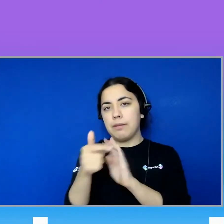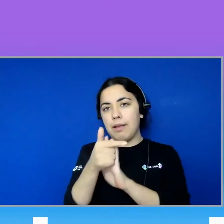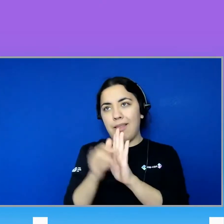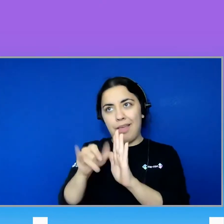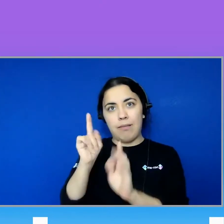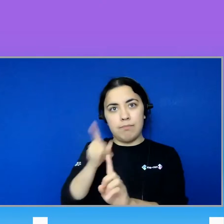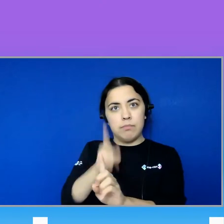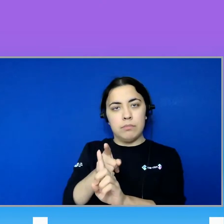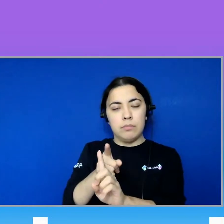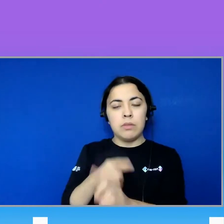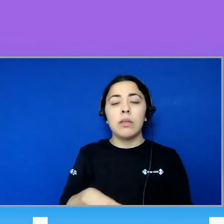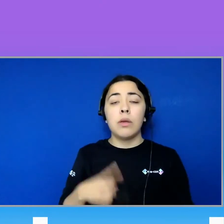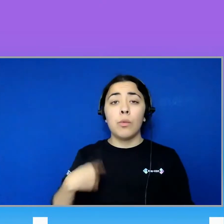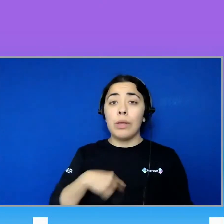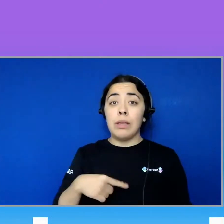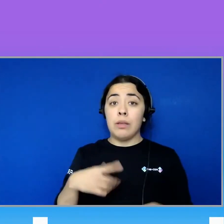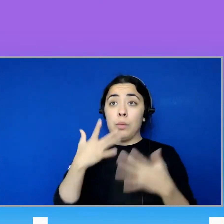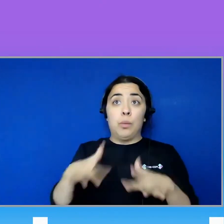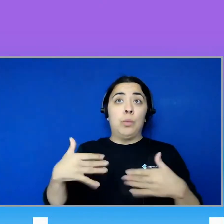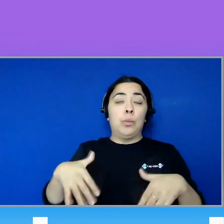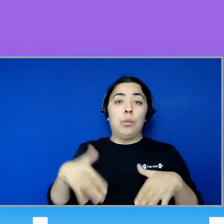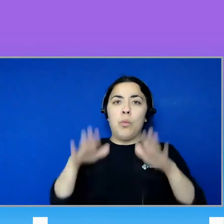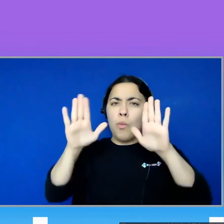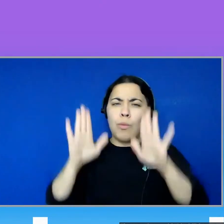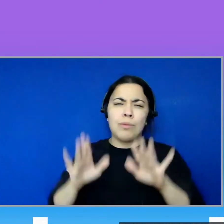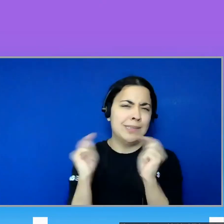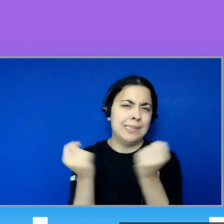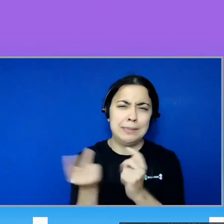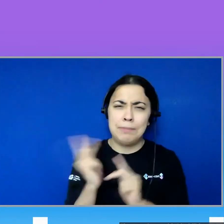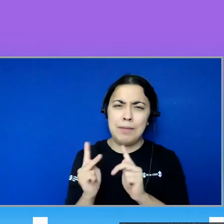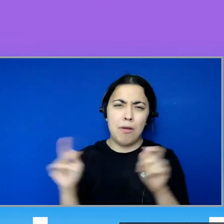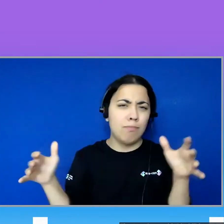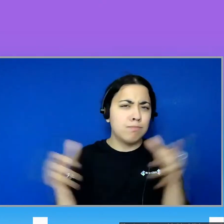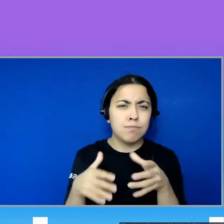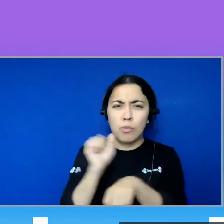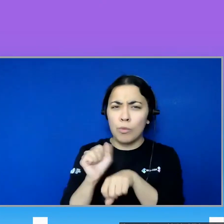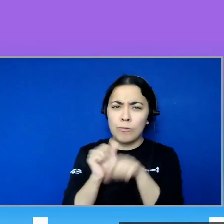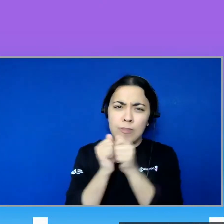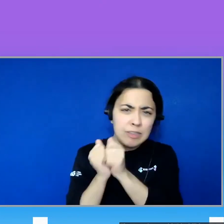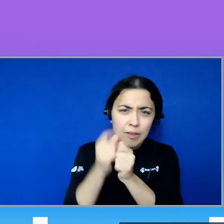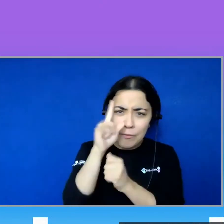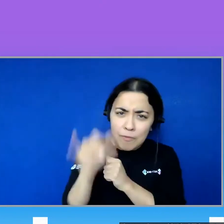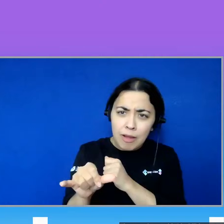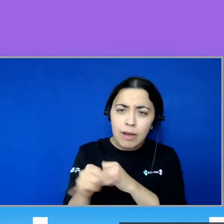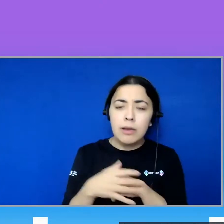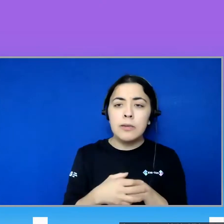Have, first off, a great team of